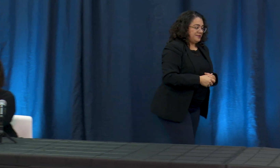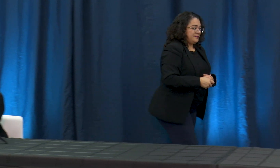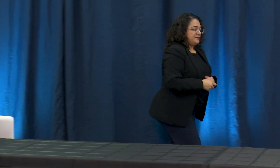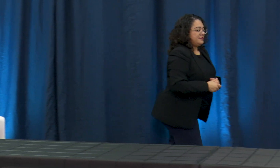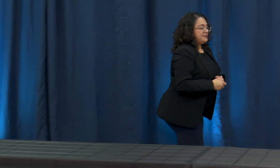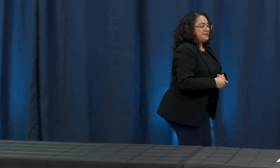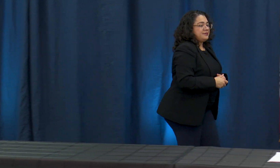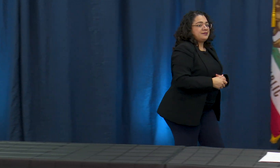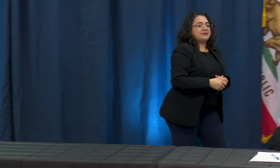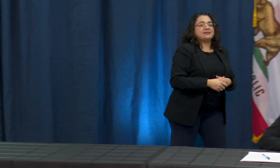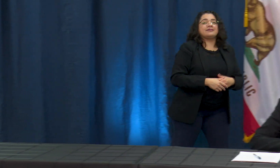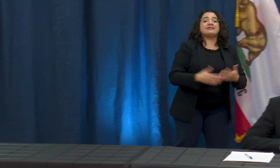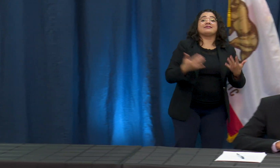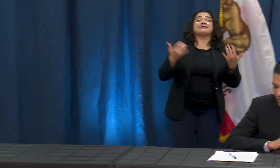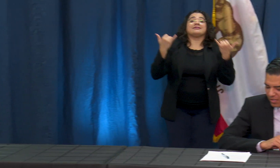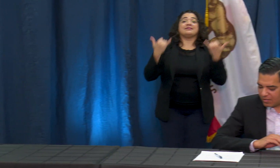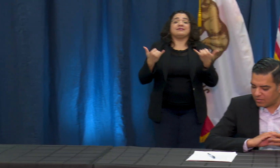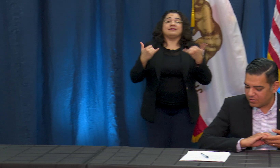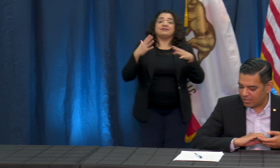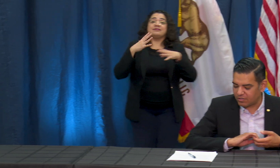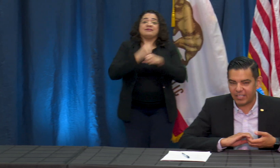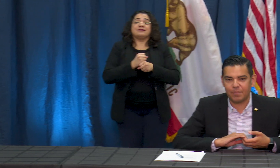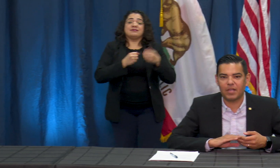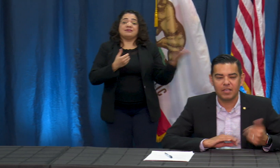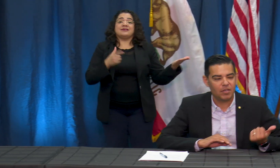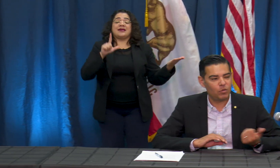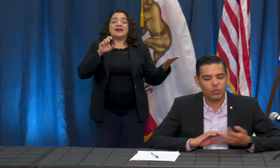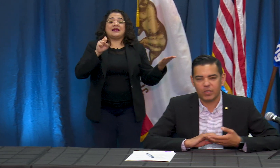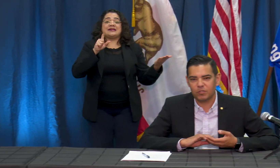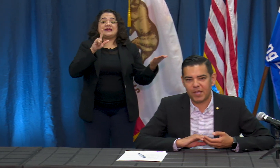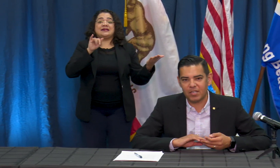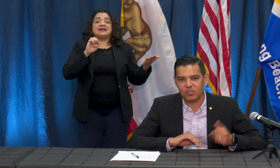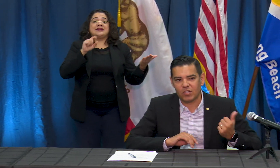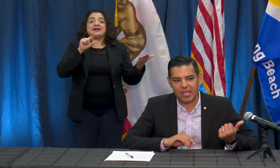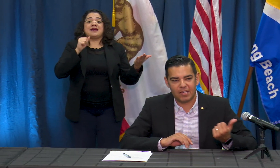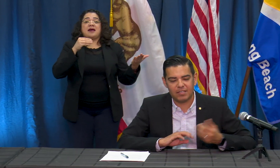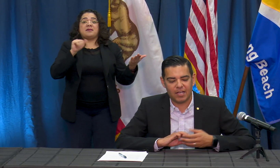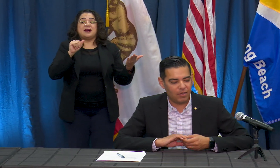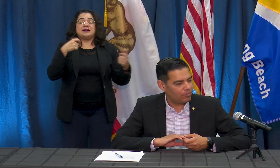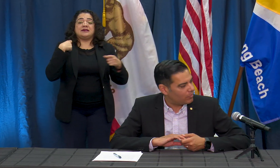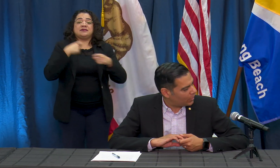of what we discussed, this is Leslie Gama and we'll do it in Spanish and Thank